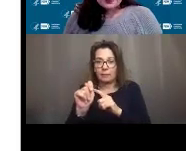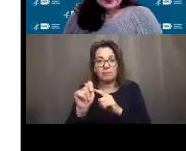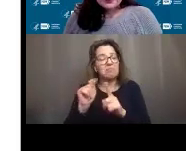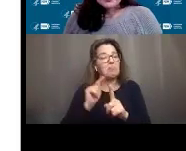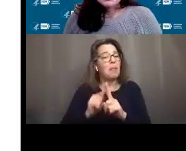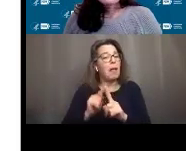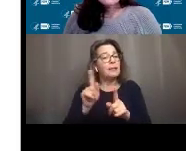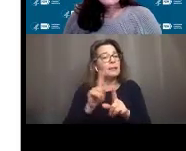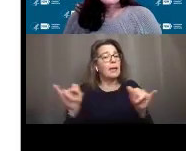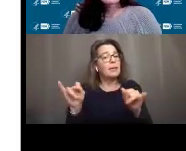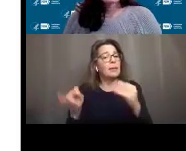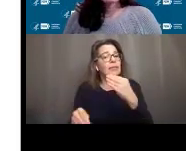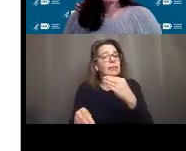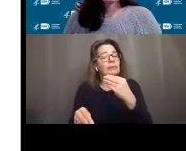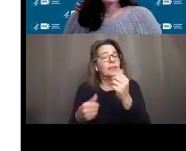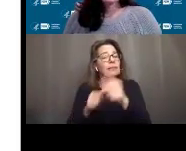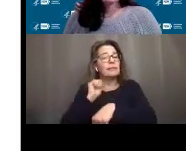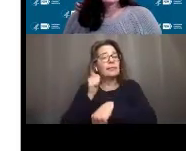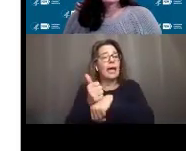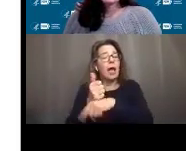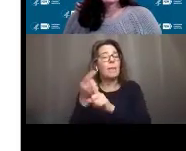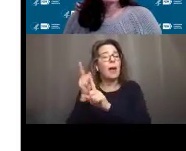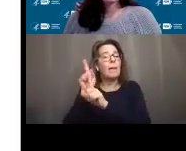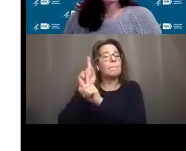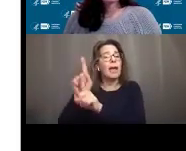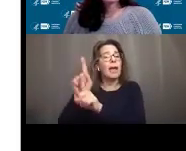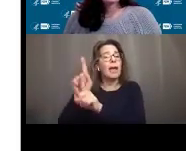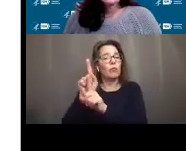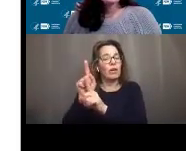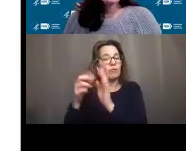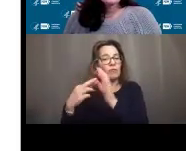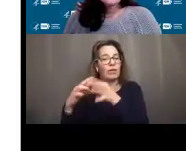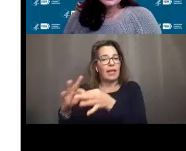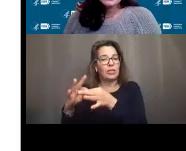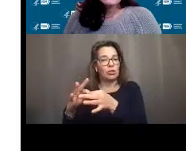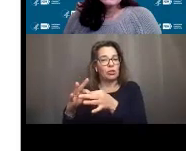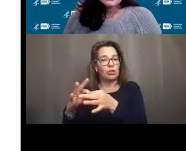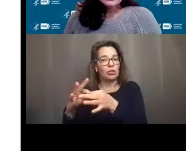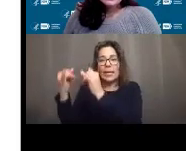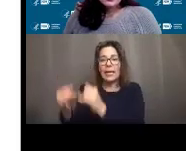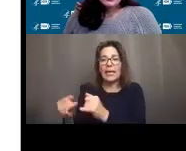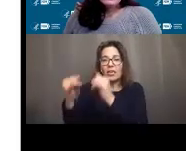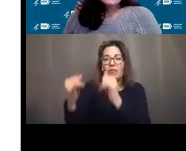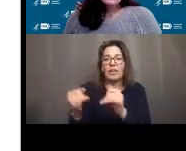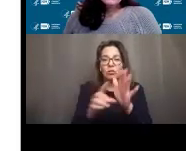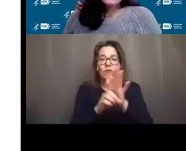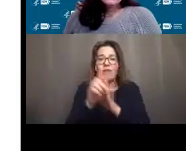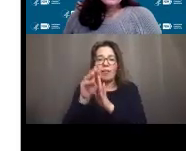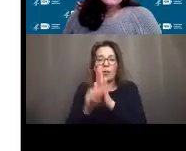what an administrative supplements are used for. But they're also opportunities to extend